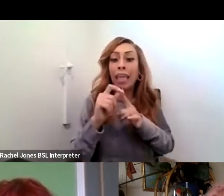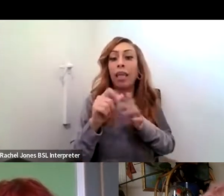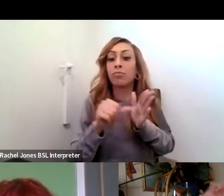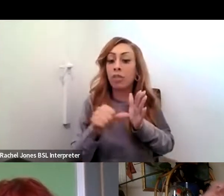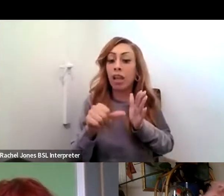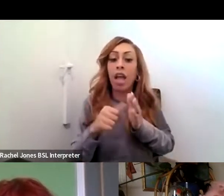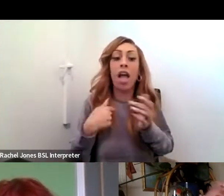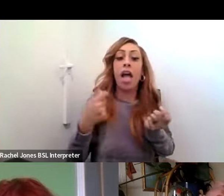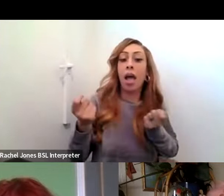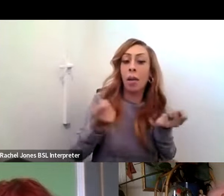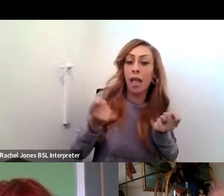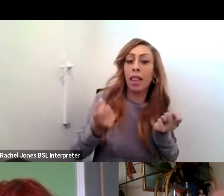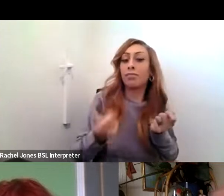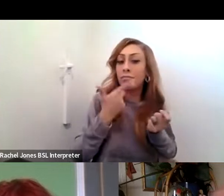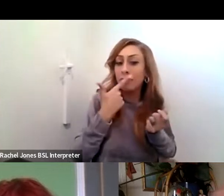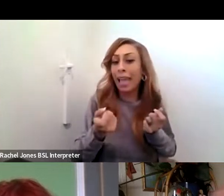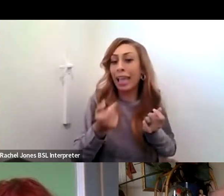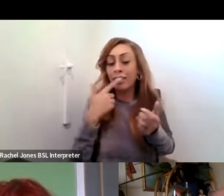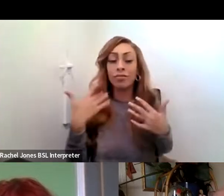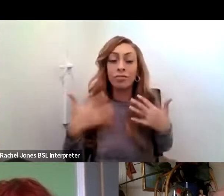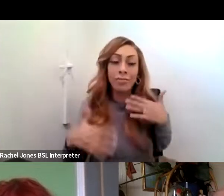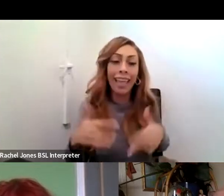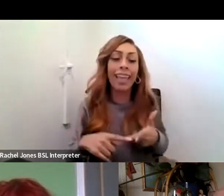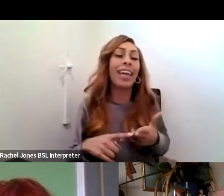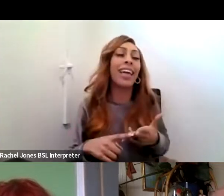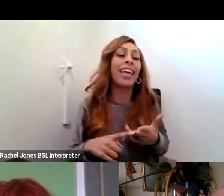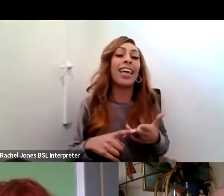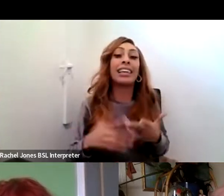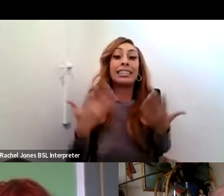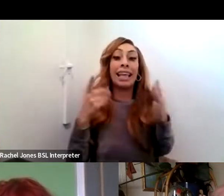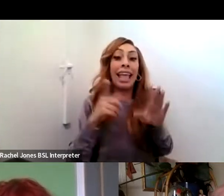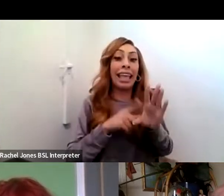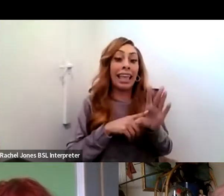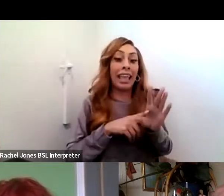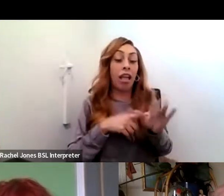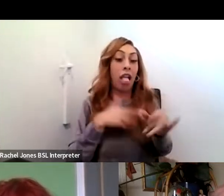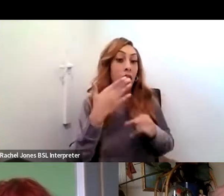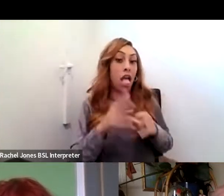I had been managing it with pain relief, and this, that and the other and in the 10 years since I had last seen Nigel and Louise,